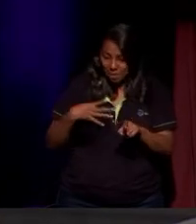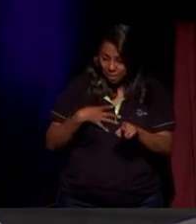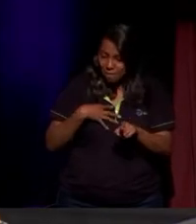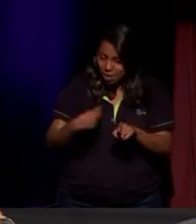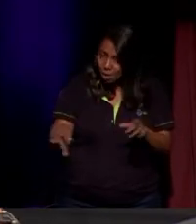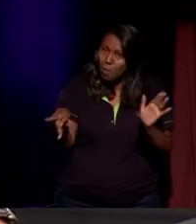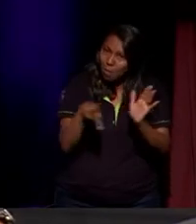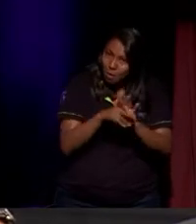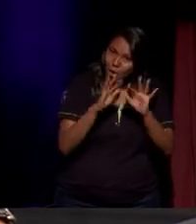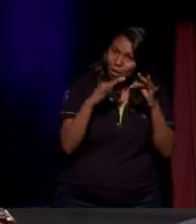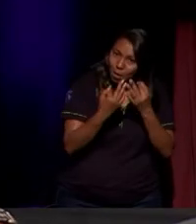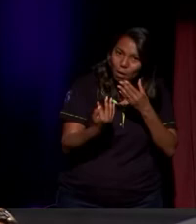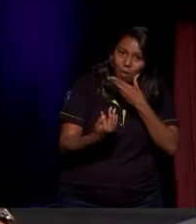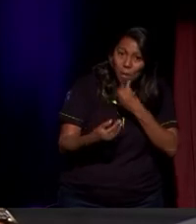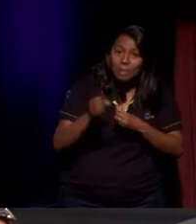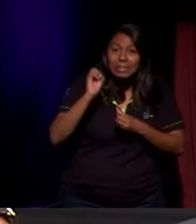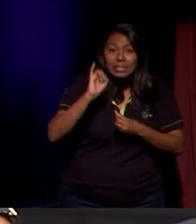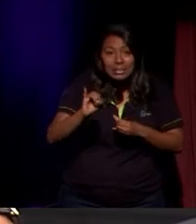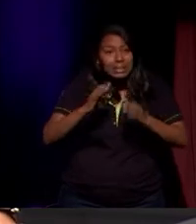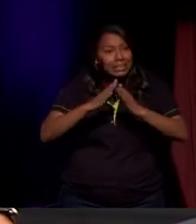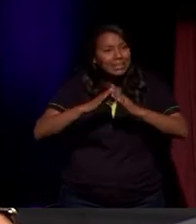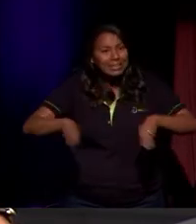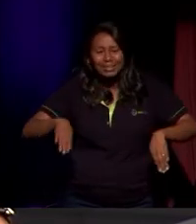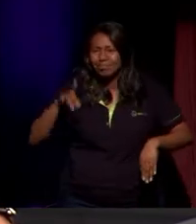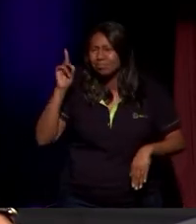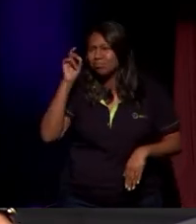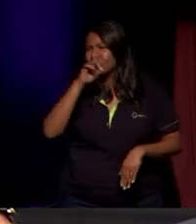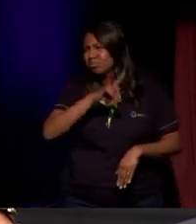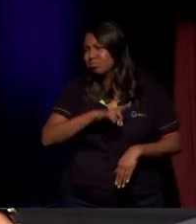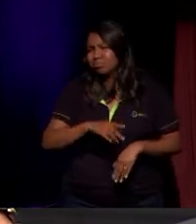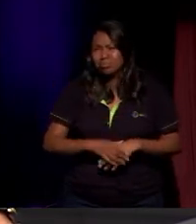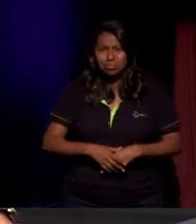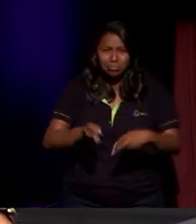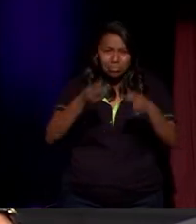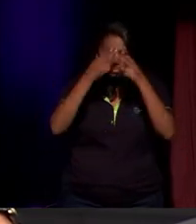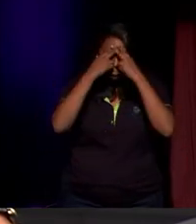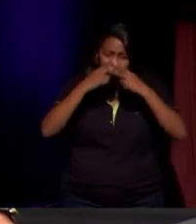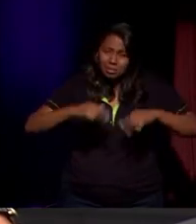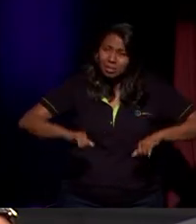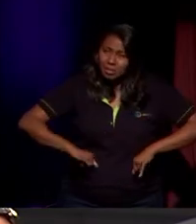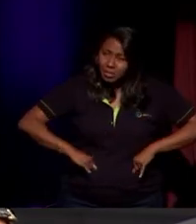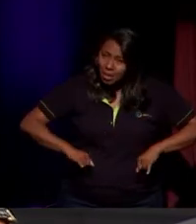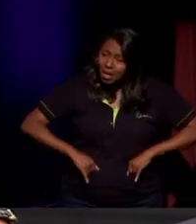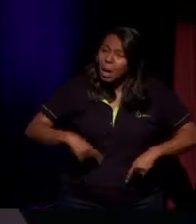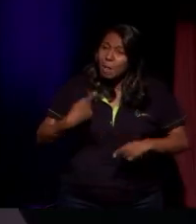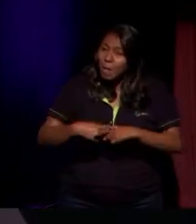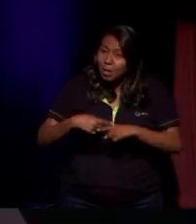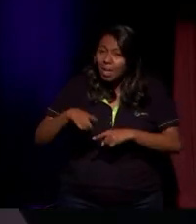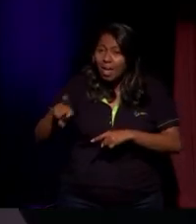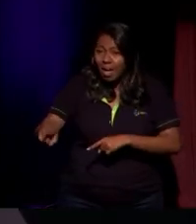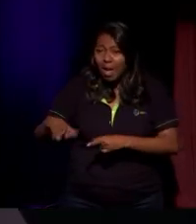The separation is always very difficult and traumatic for the woman because she has to pay back the lobolo,